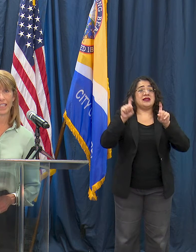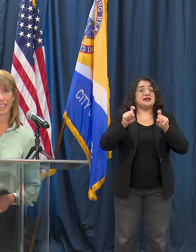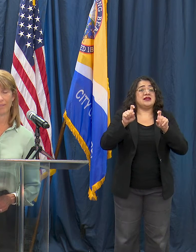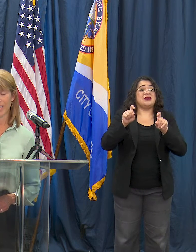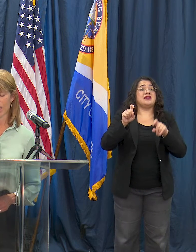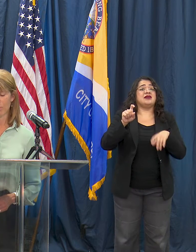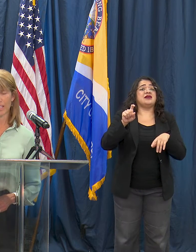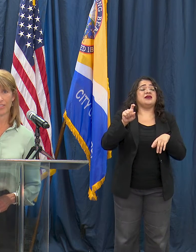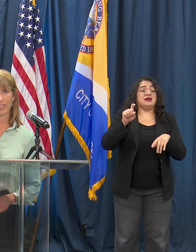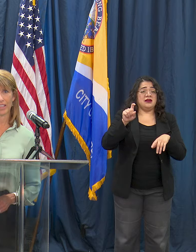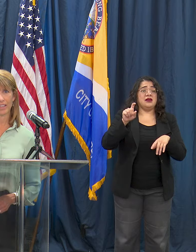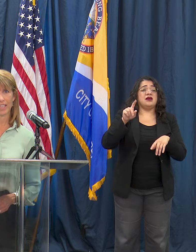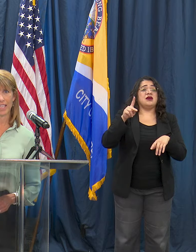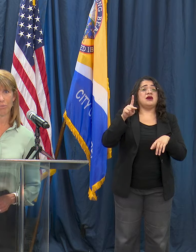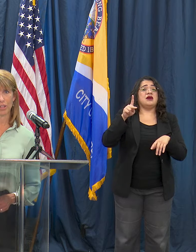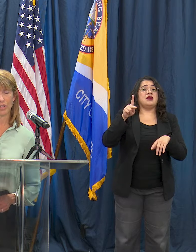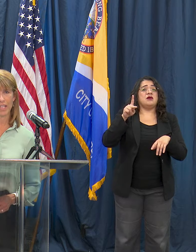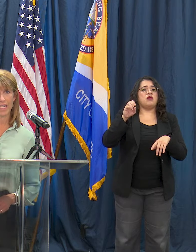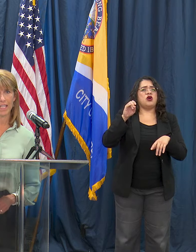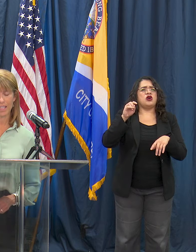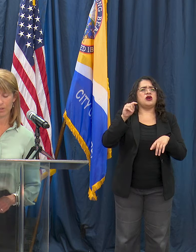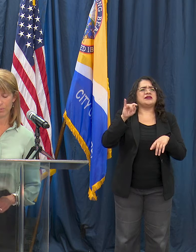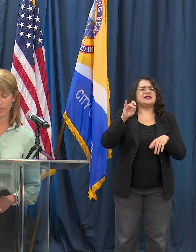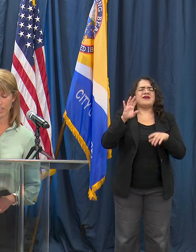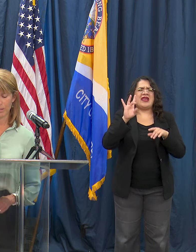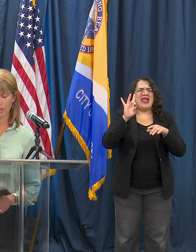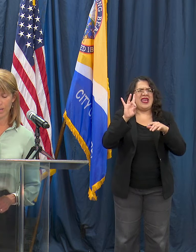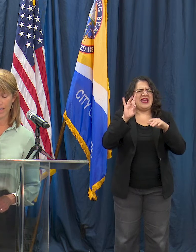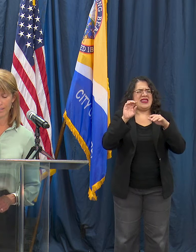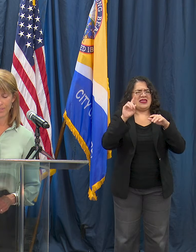but is still below the 8 that was previously required